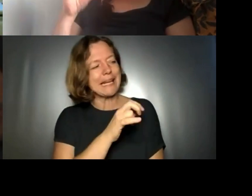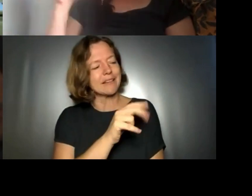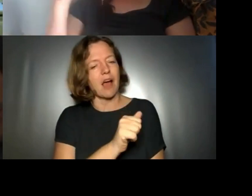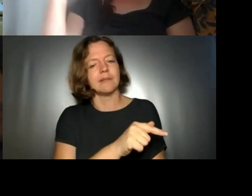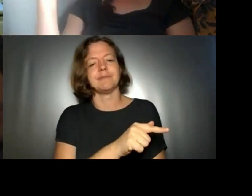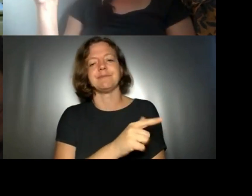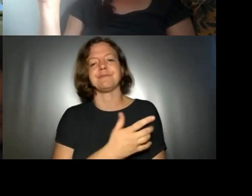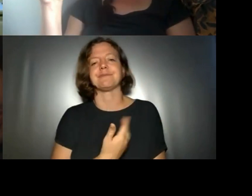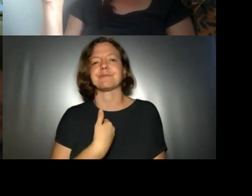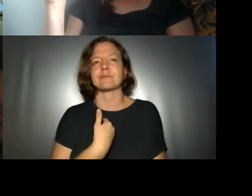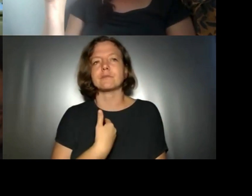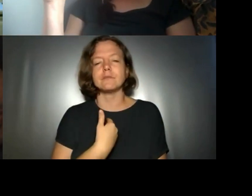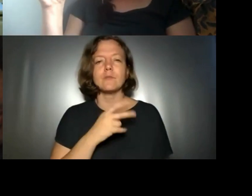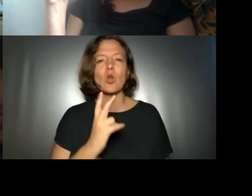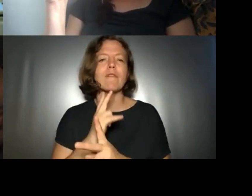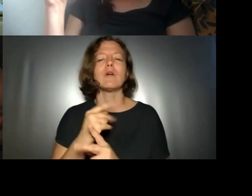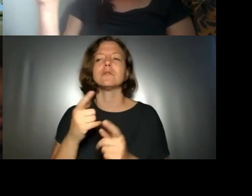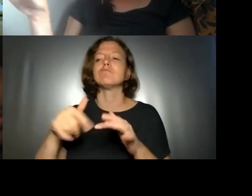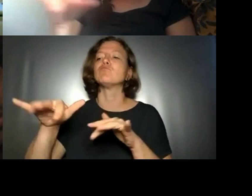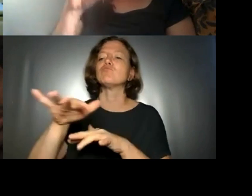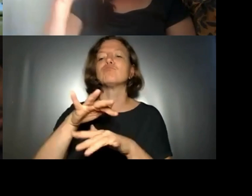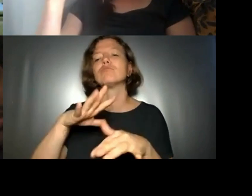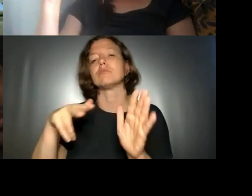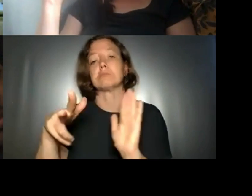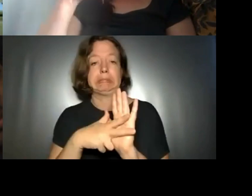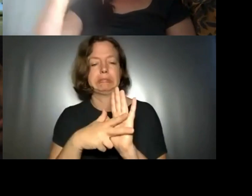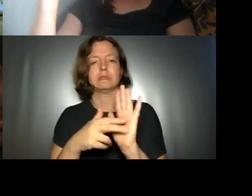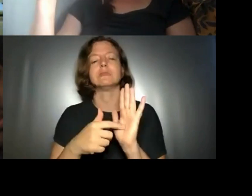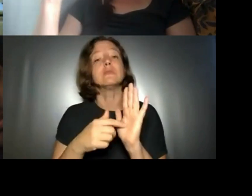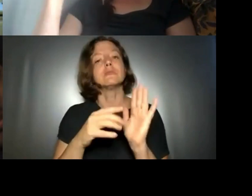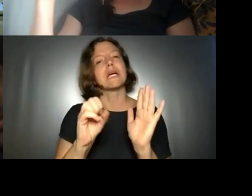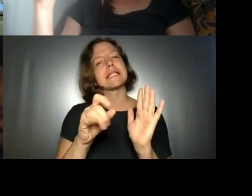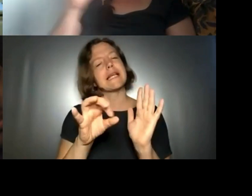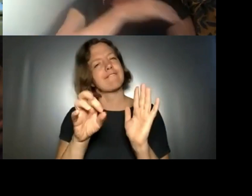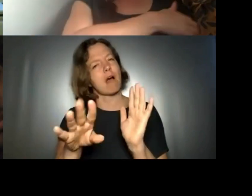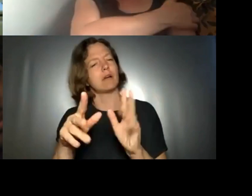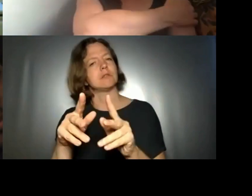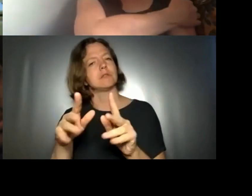or safer spaces that are within institutions or within normative frameworks: